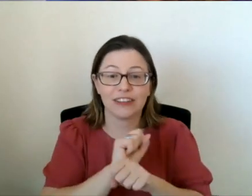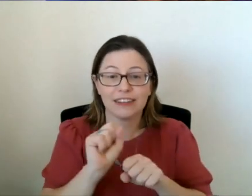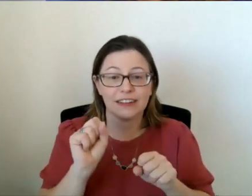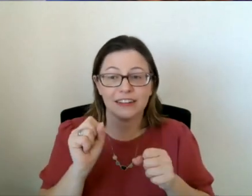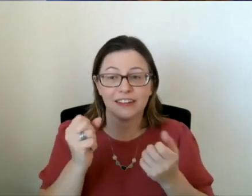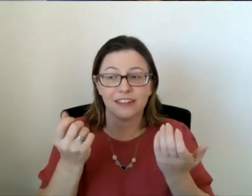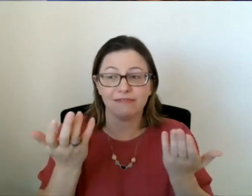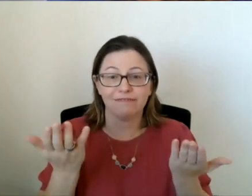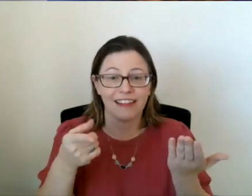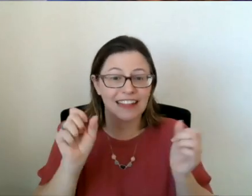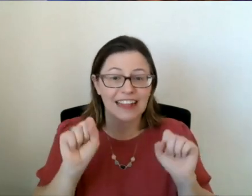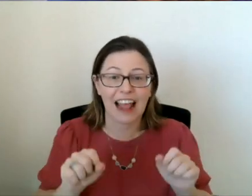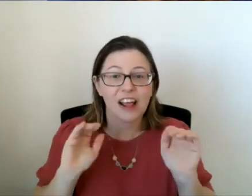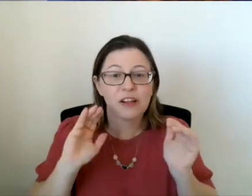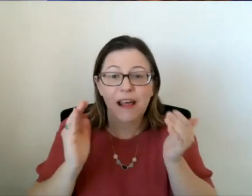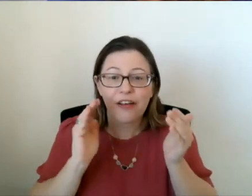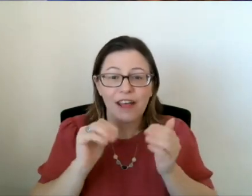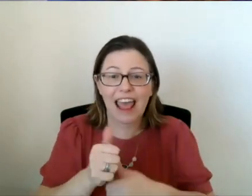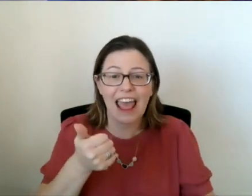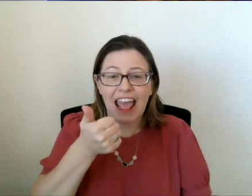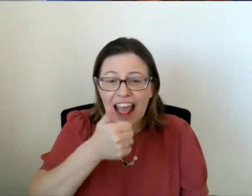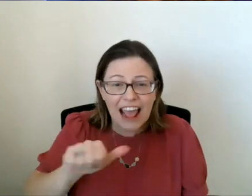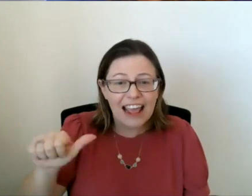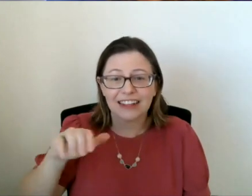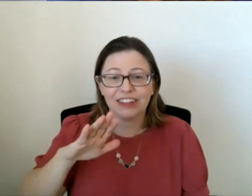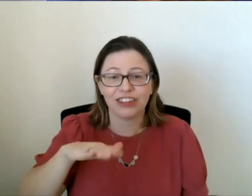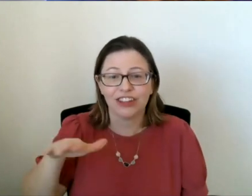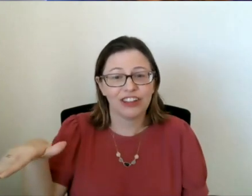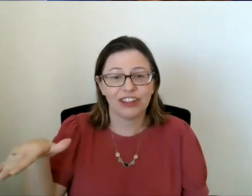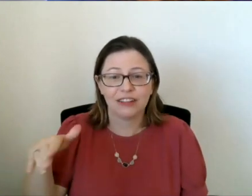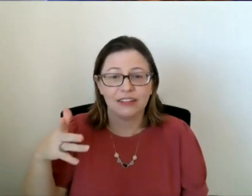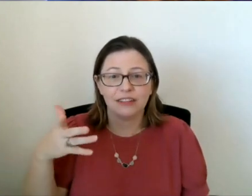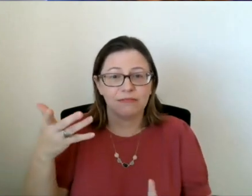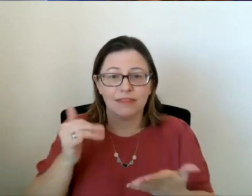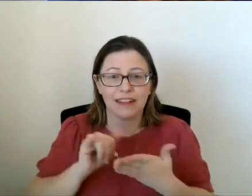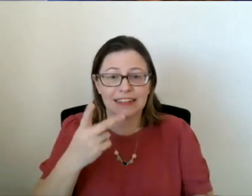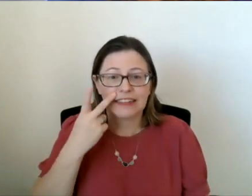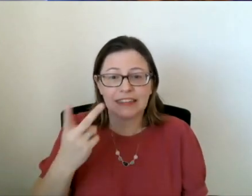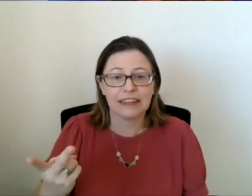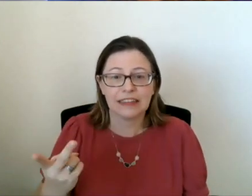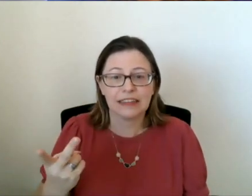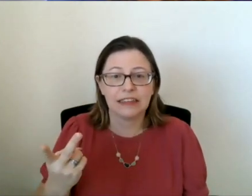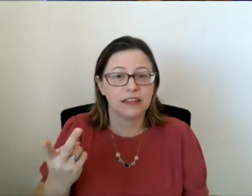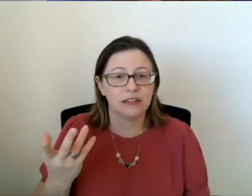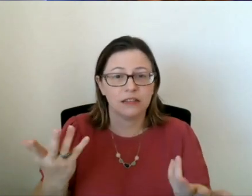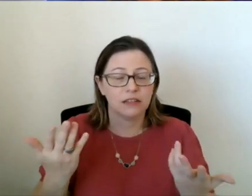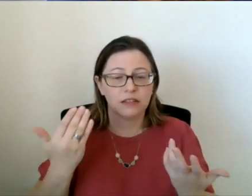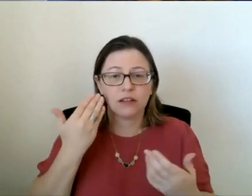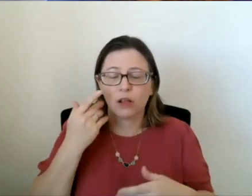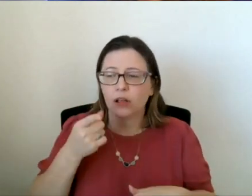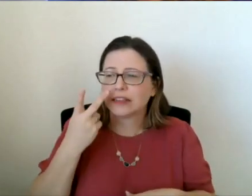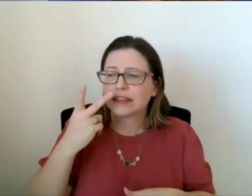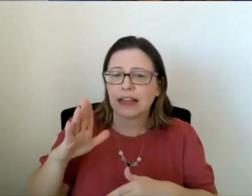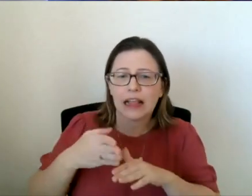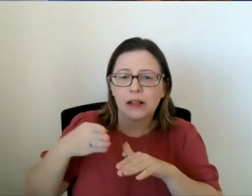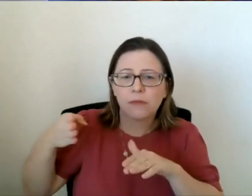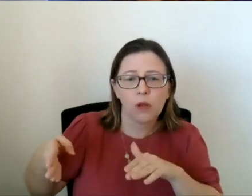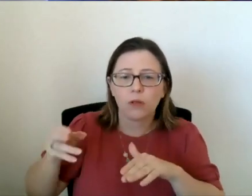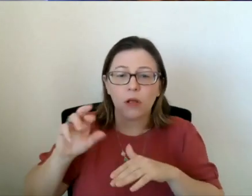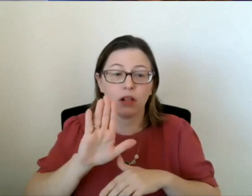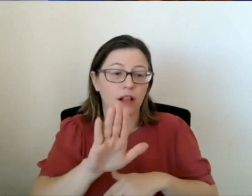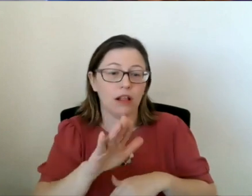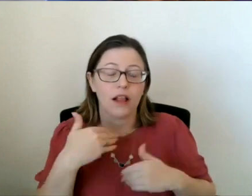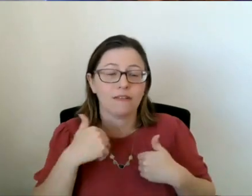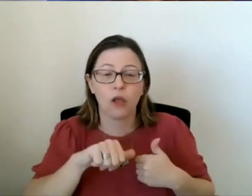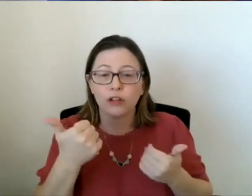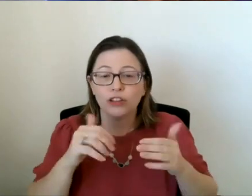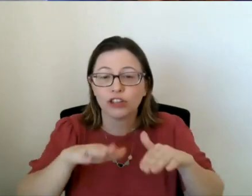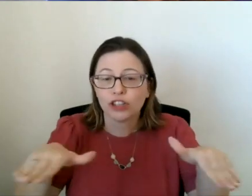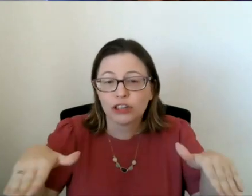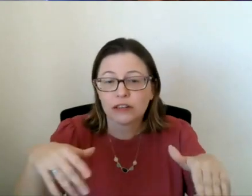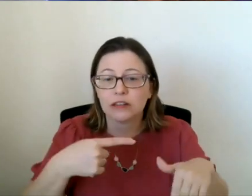Yes and actually you could compare that with any child, really. Perhaps there's a neighbor child